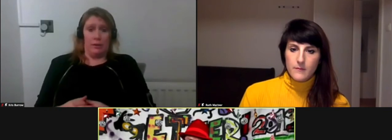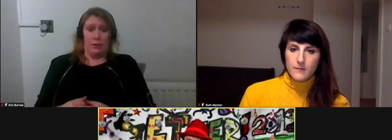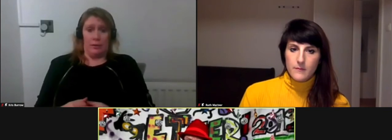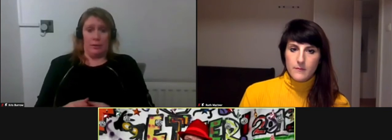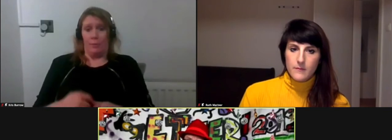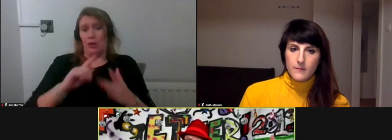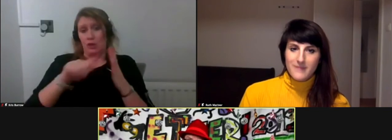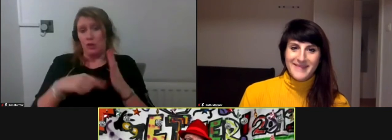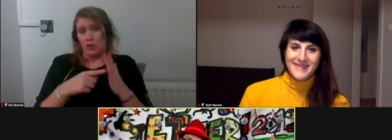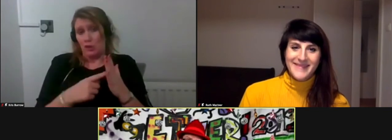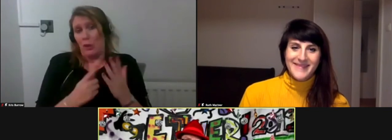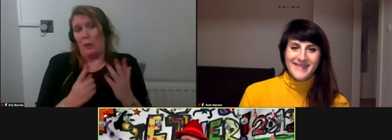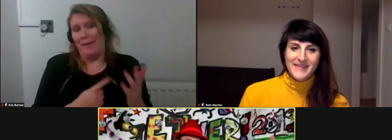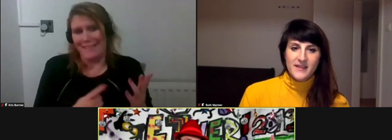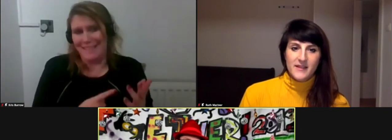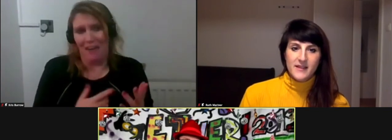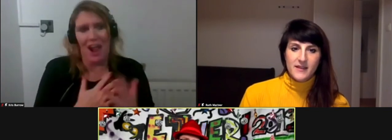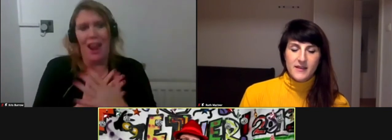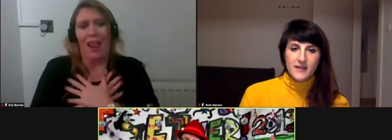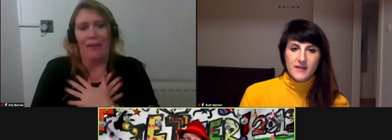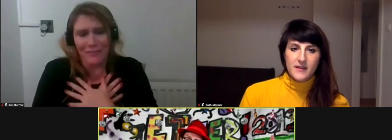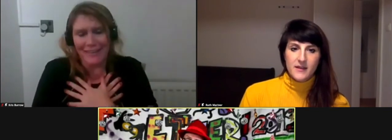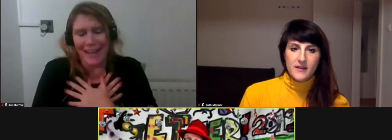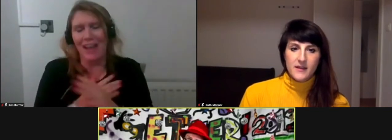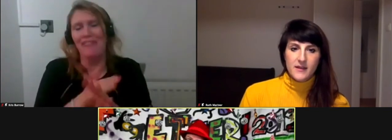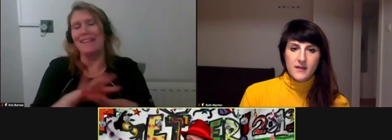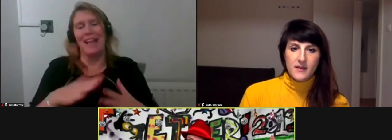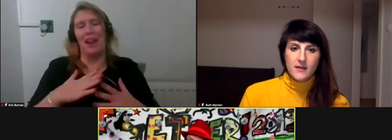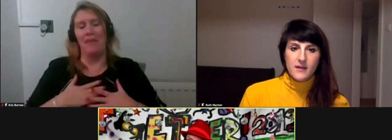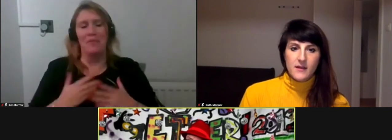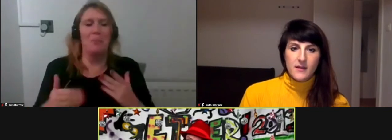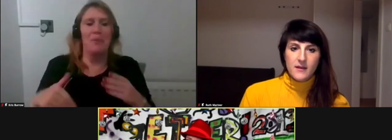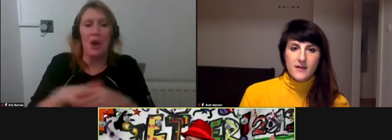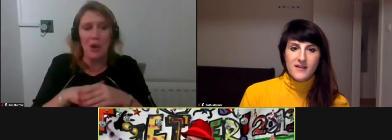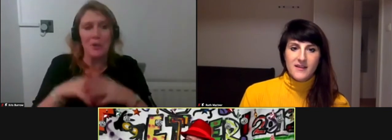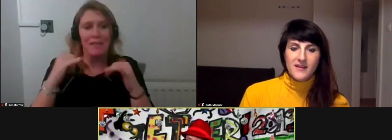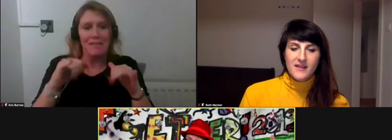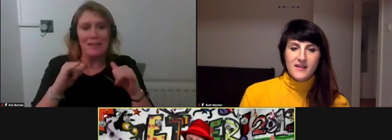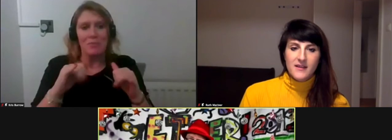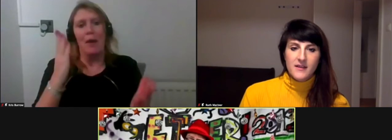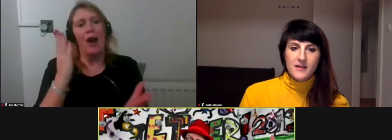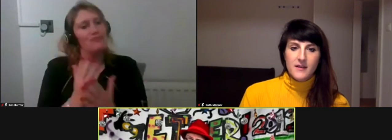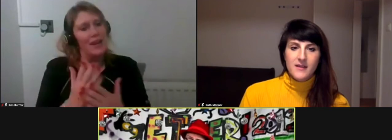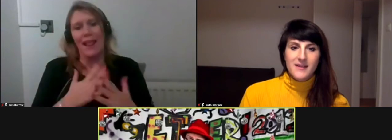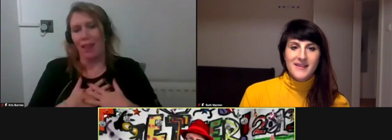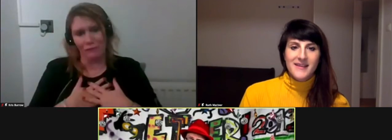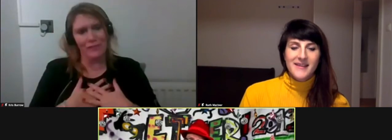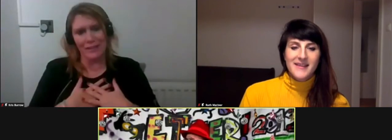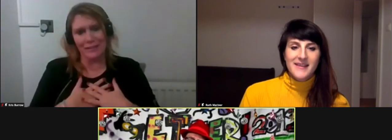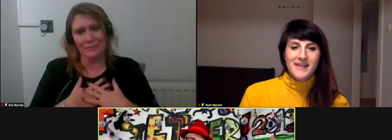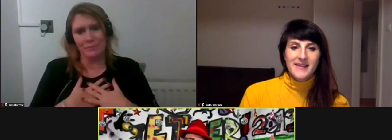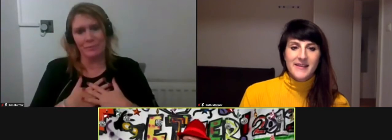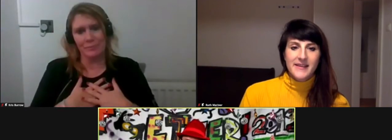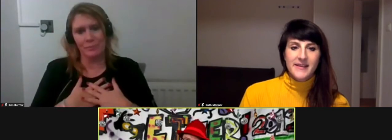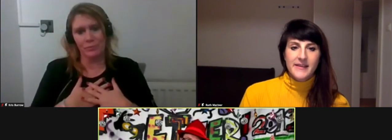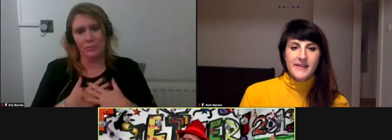it you wouldn't be in the festival if I didn't love it, but I really, really, really loved it. One, I would love to see